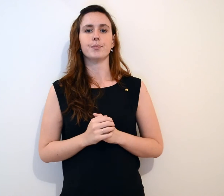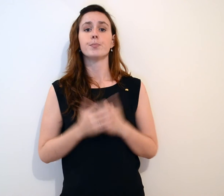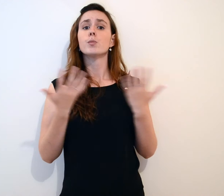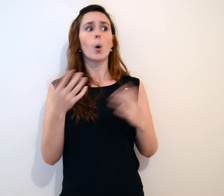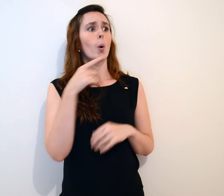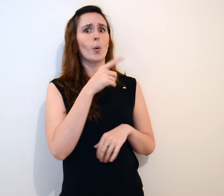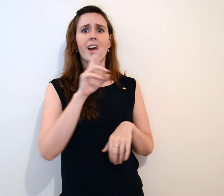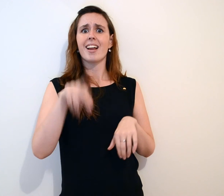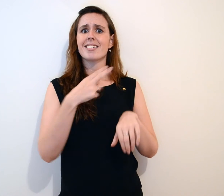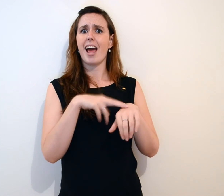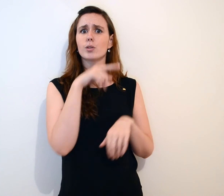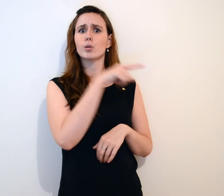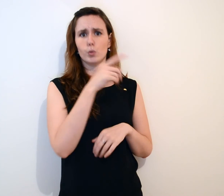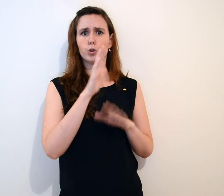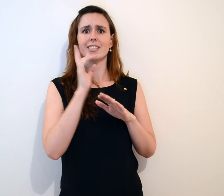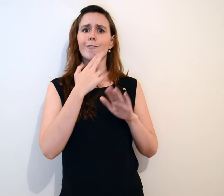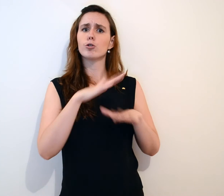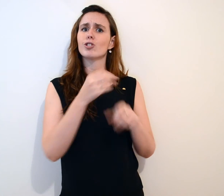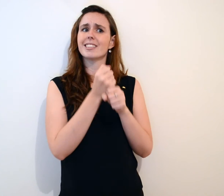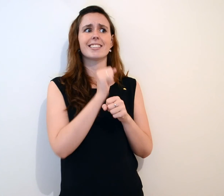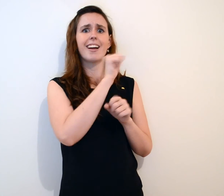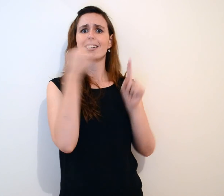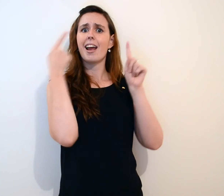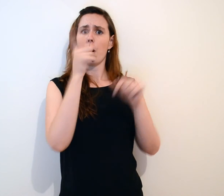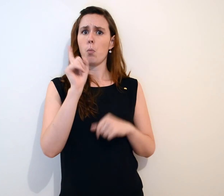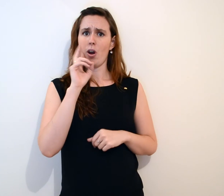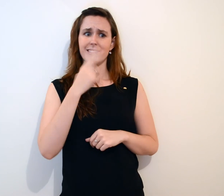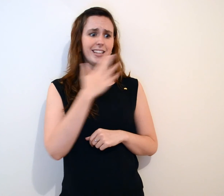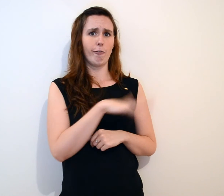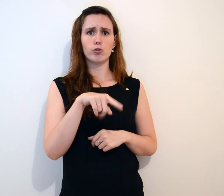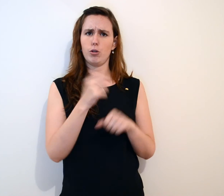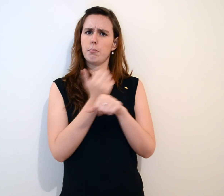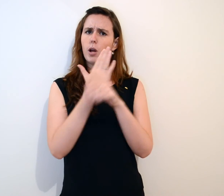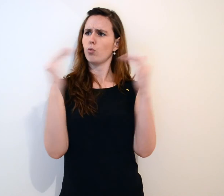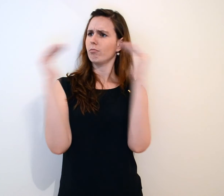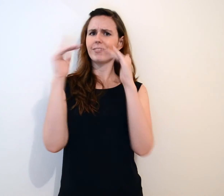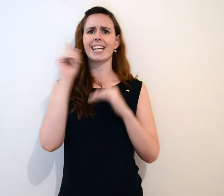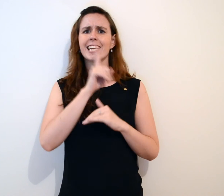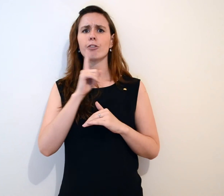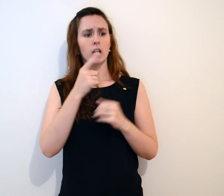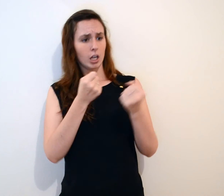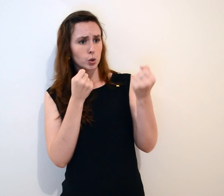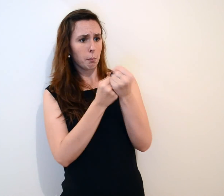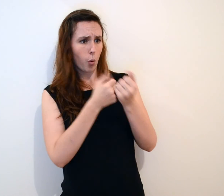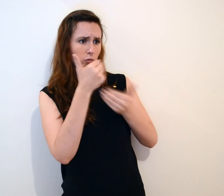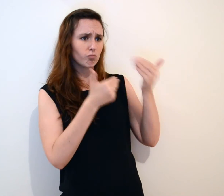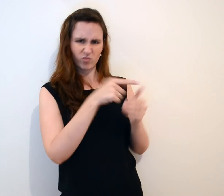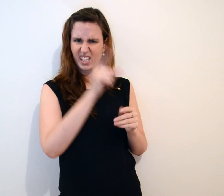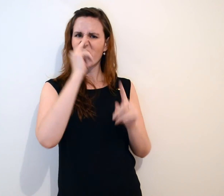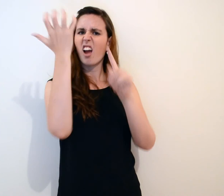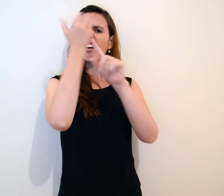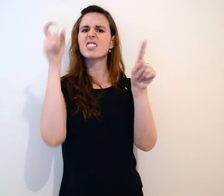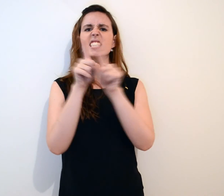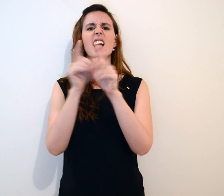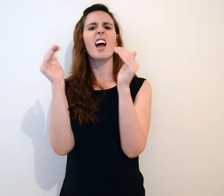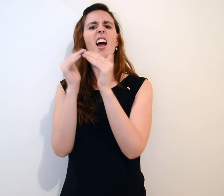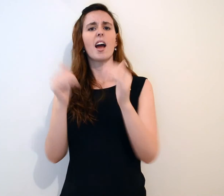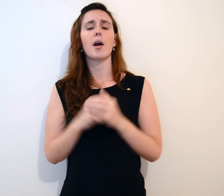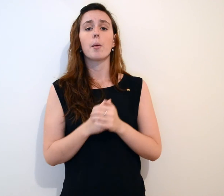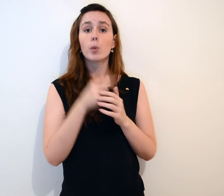It is important to make sure in school they can access the same as their hearing peers and are equal.